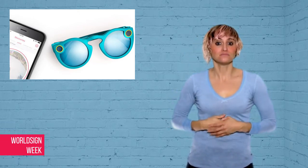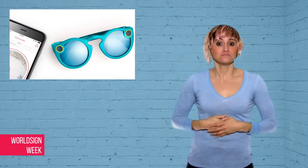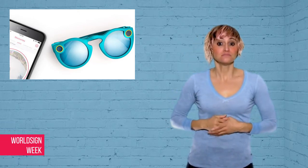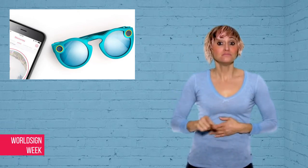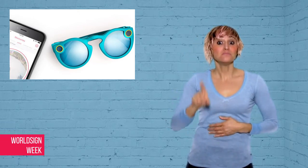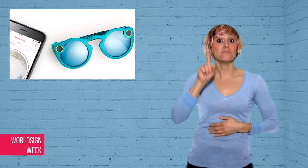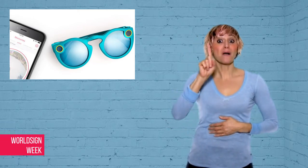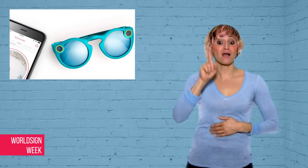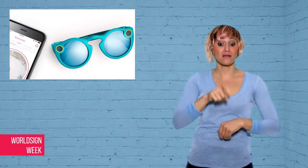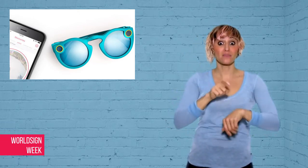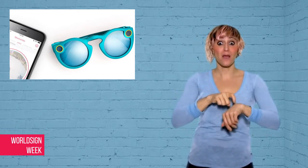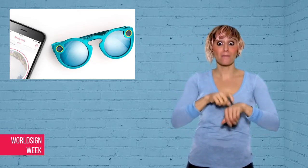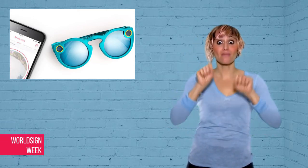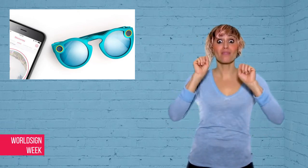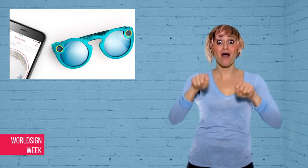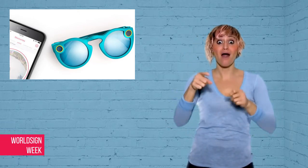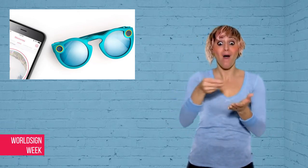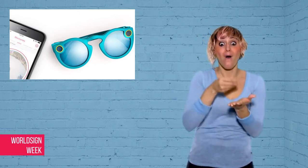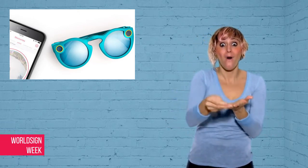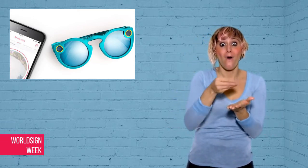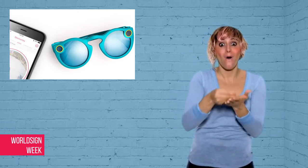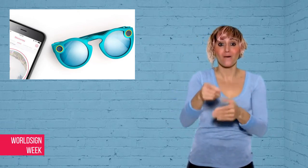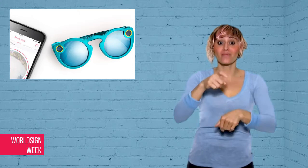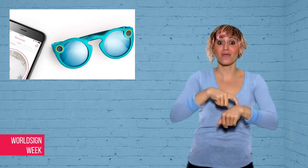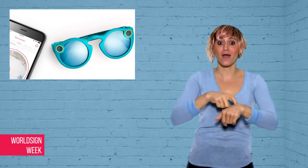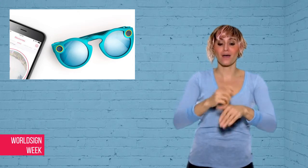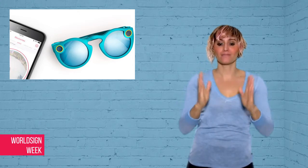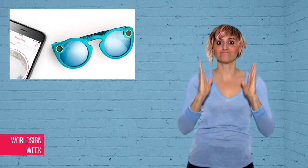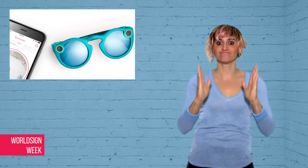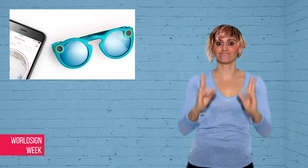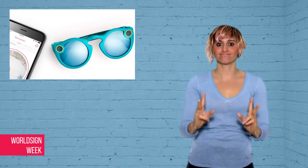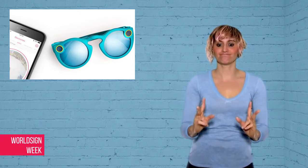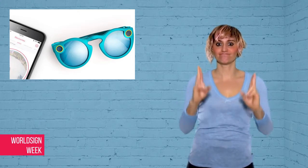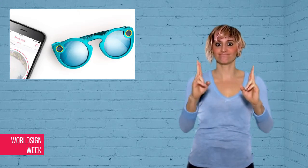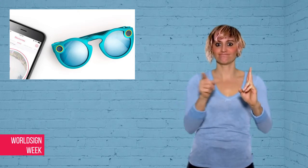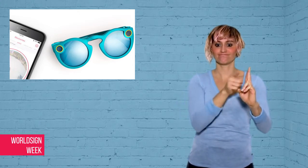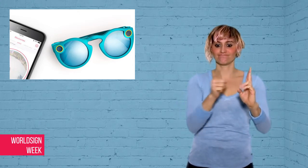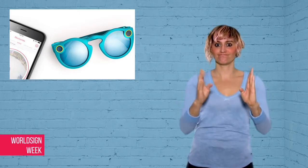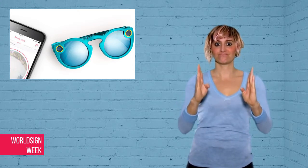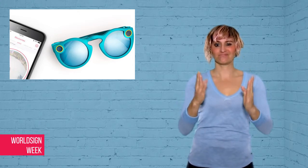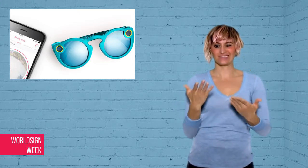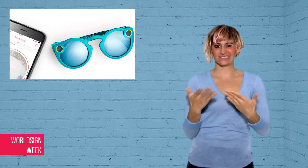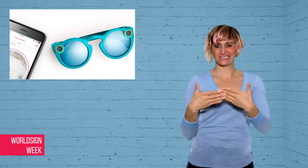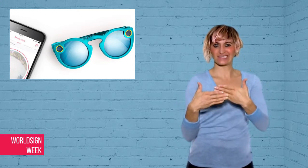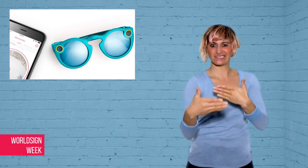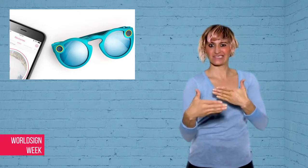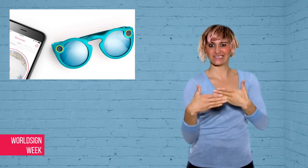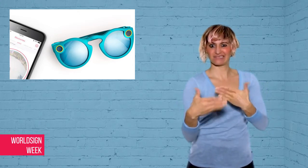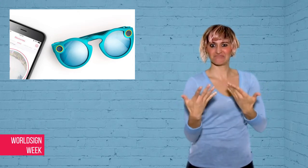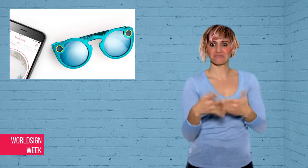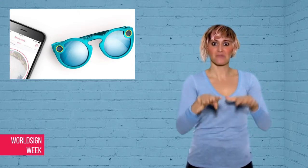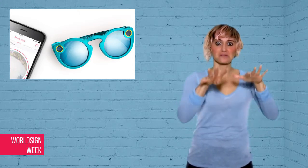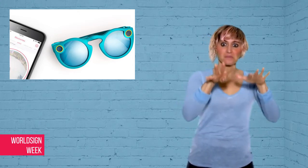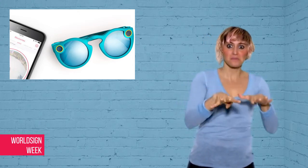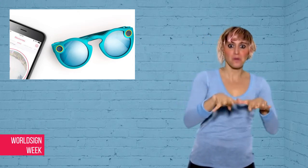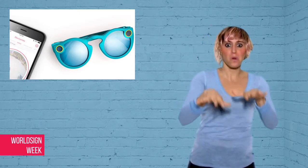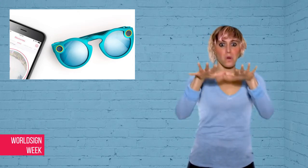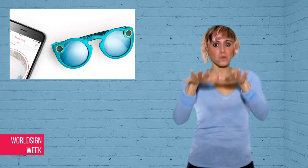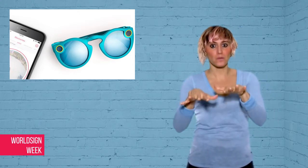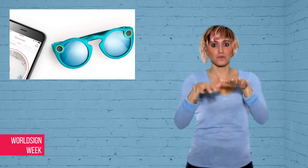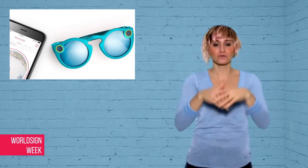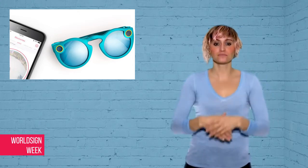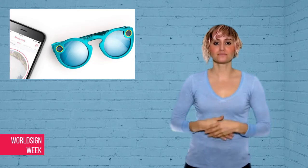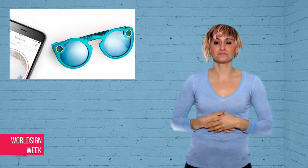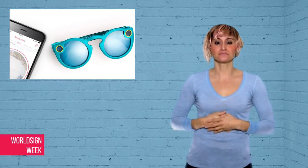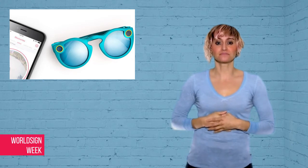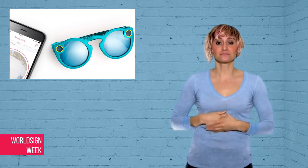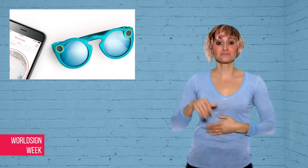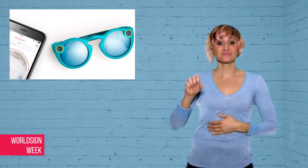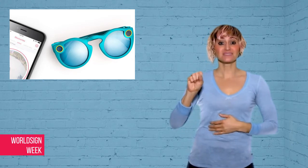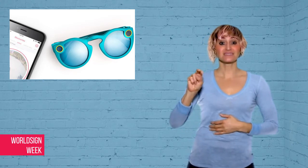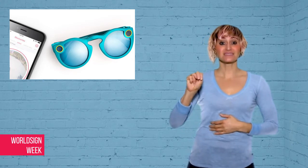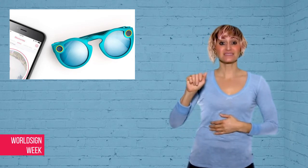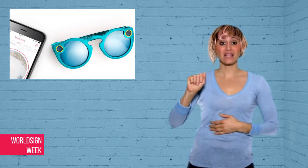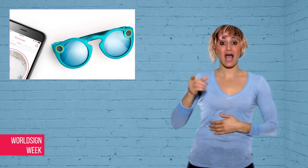a limited time in the fall. Snapchat is